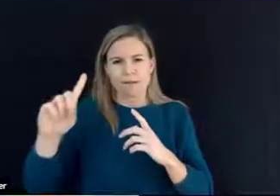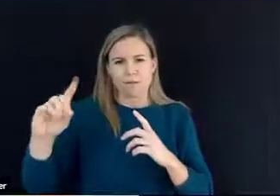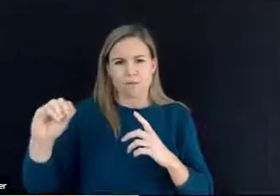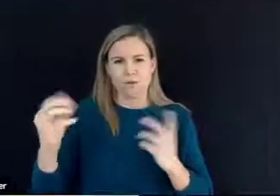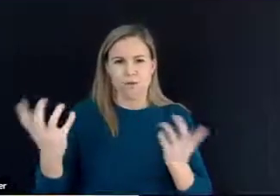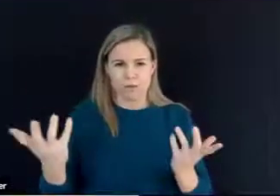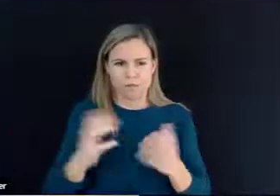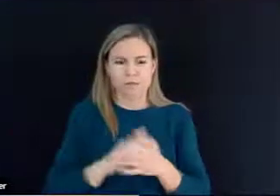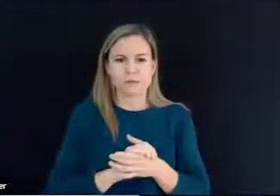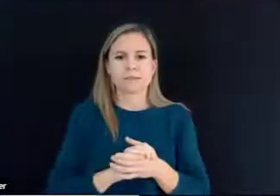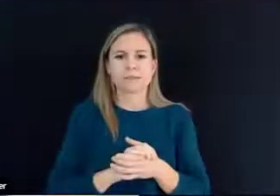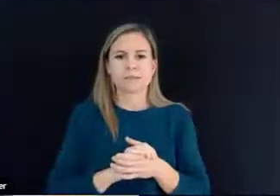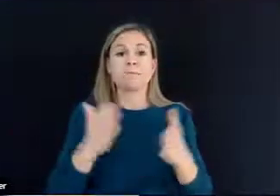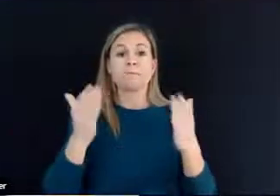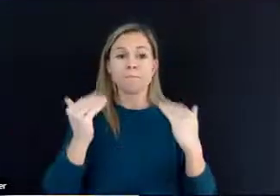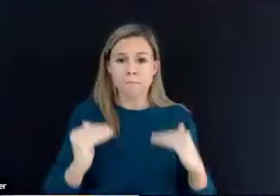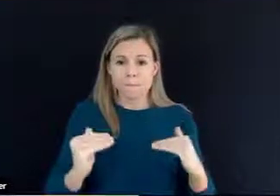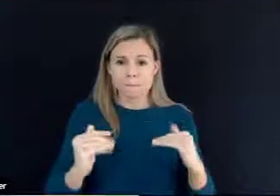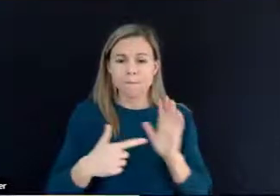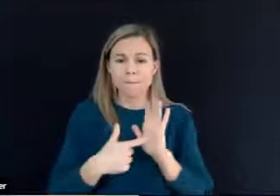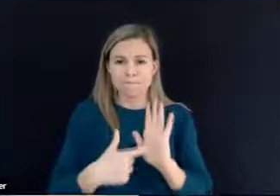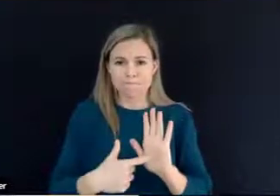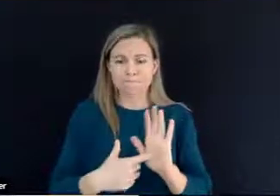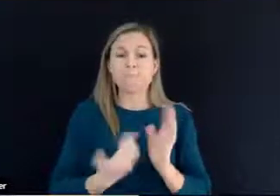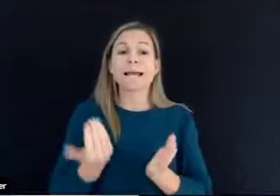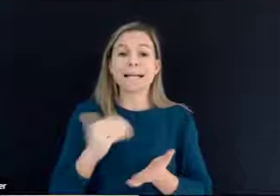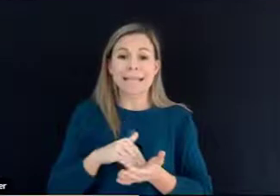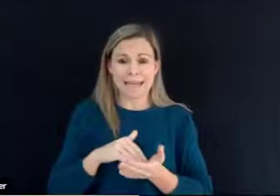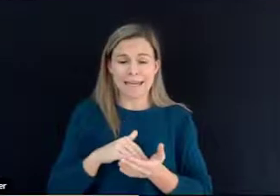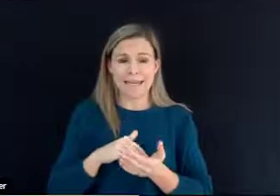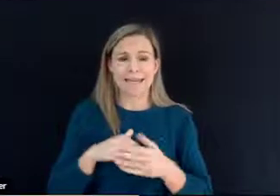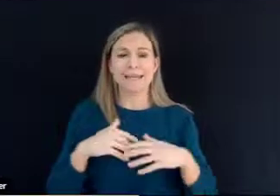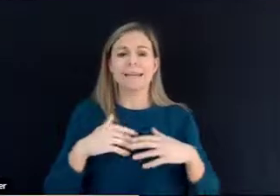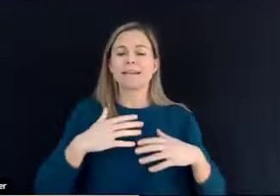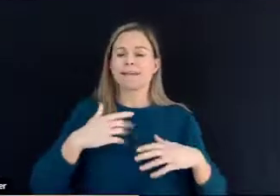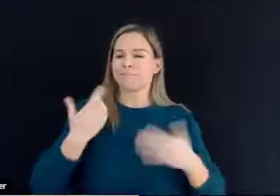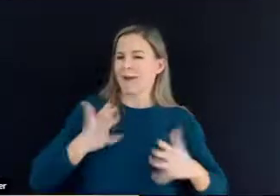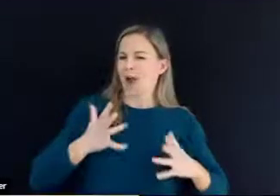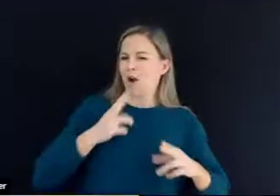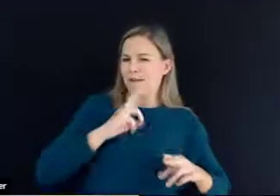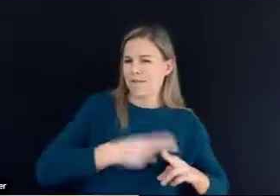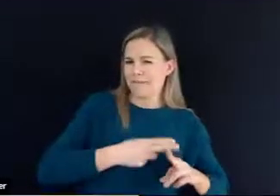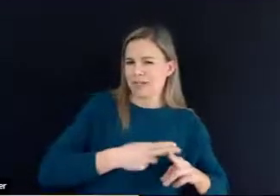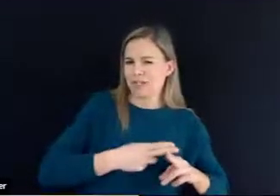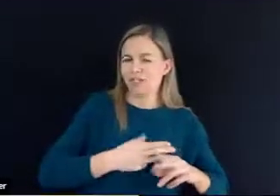Okay, so as I mentioned, I am one of the co-founders